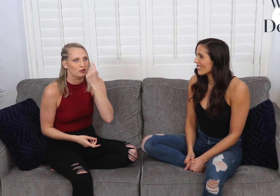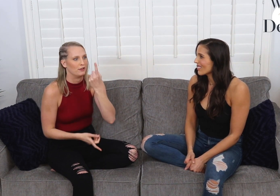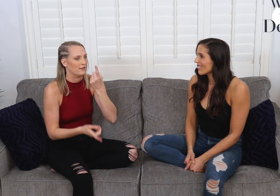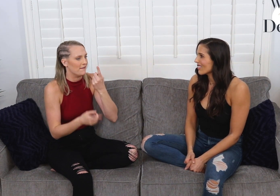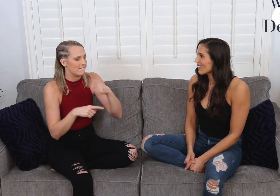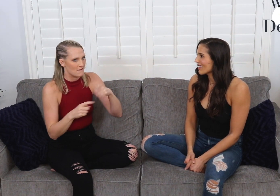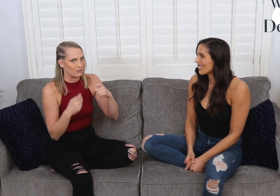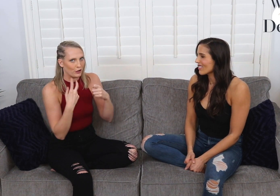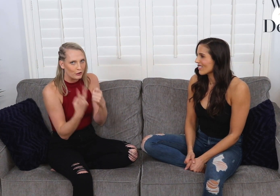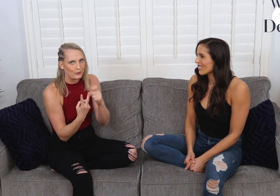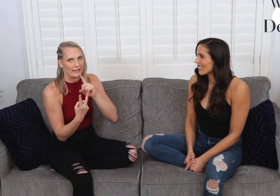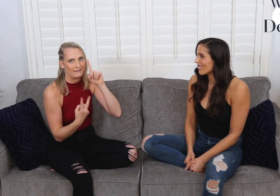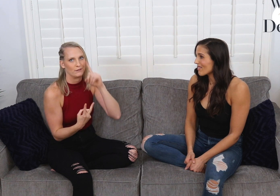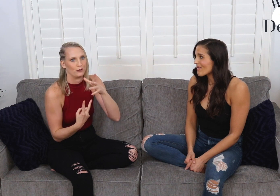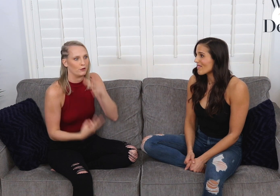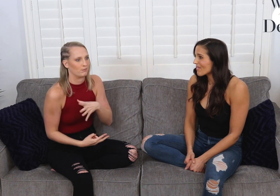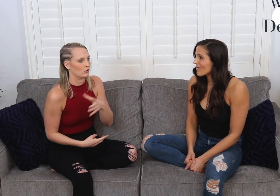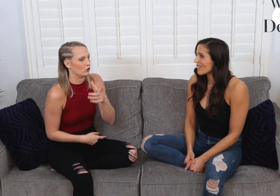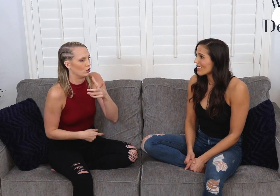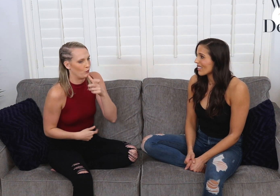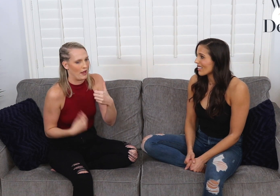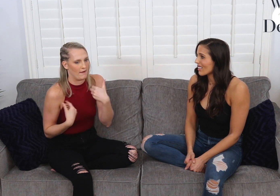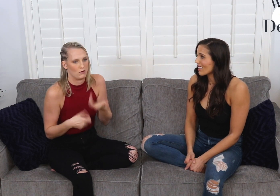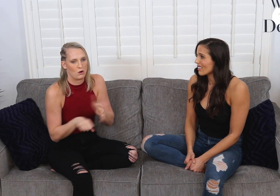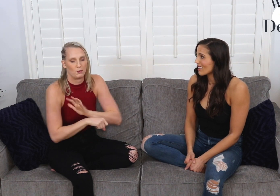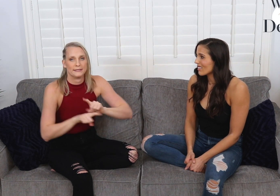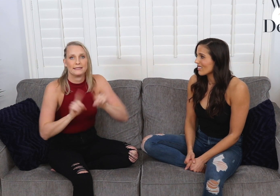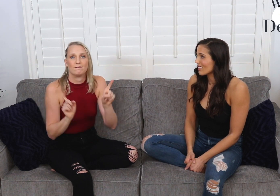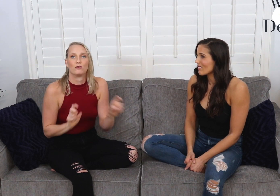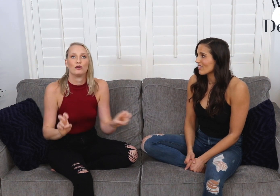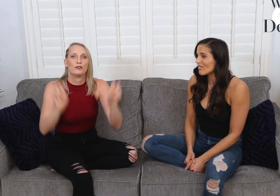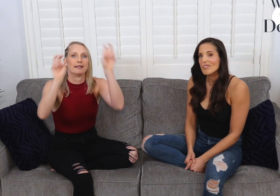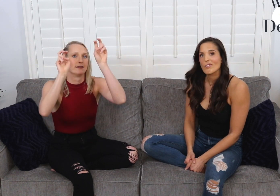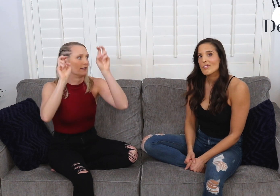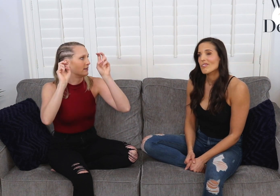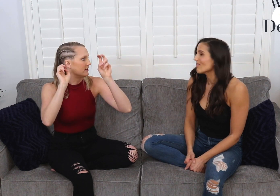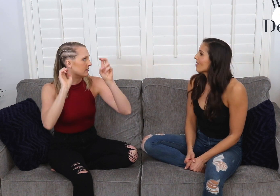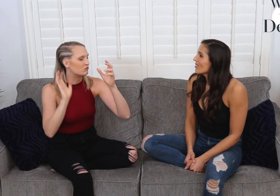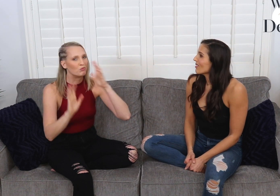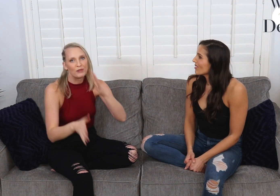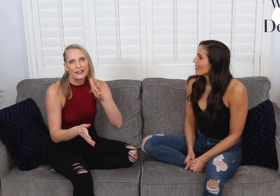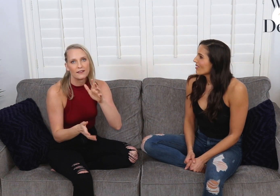coming from two Deaf women, who have two totally different journeys.